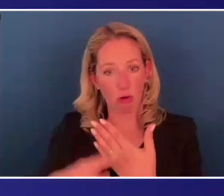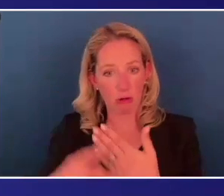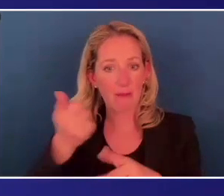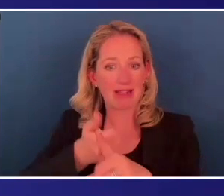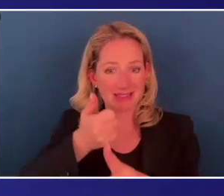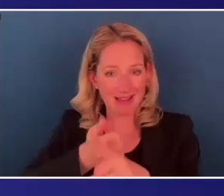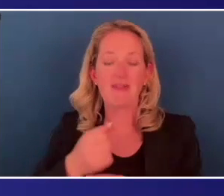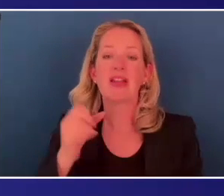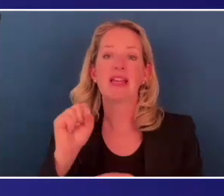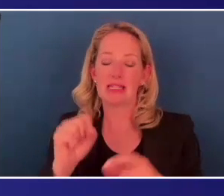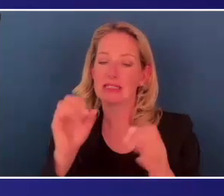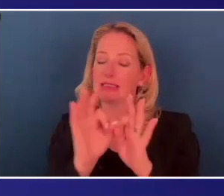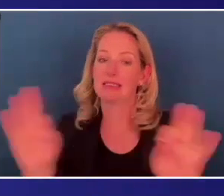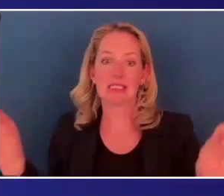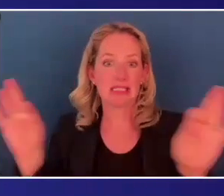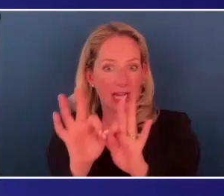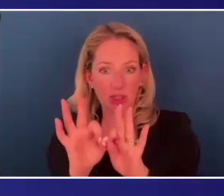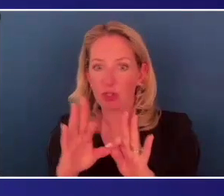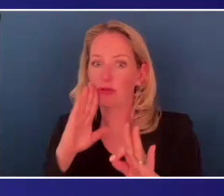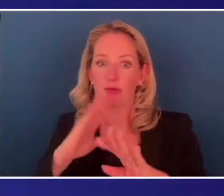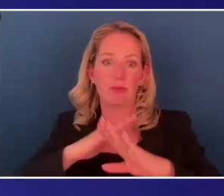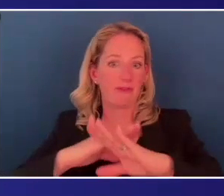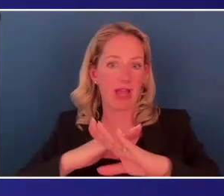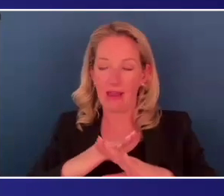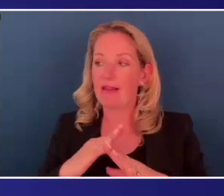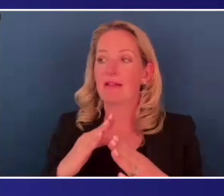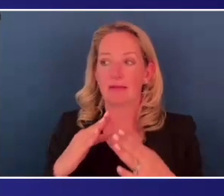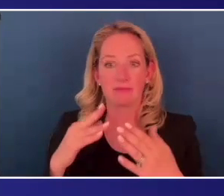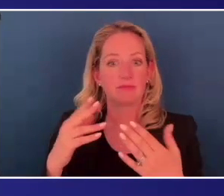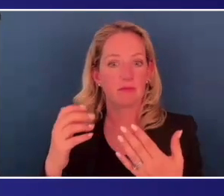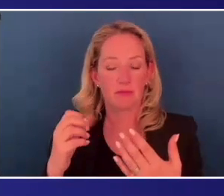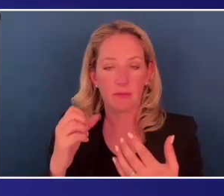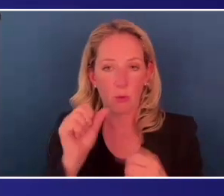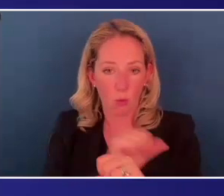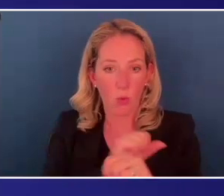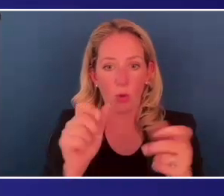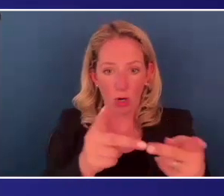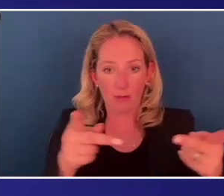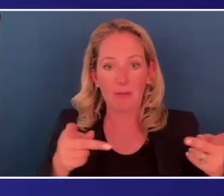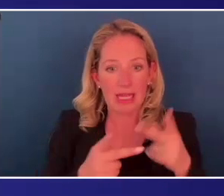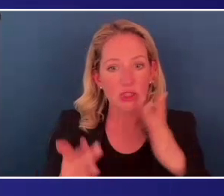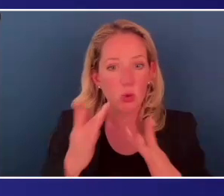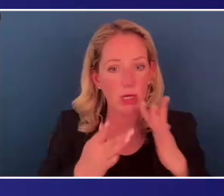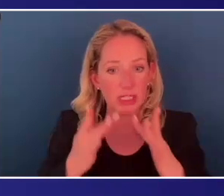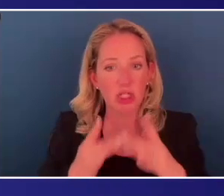As a community health center, we'd also like to emphasize the importance of the PSLF program to the health center workforce.